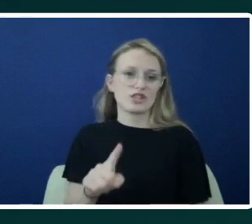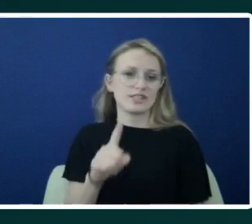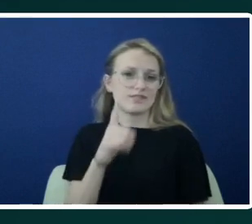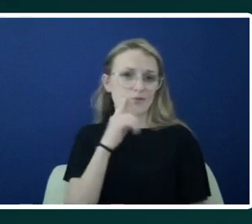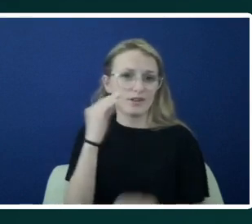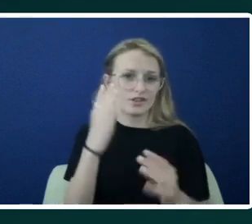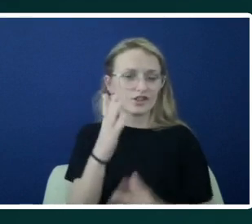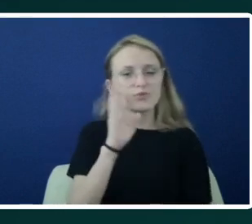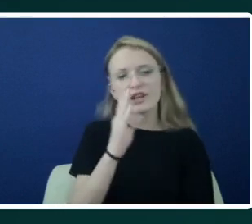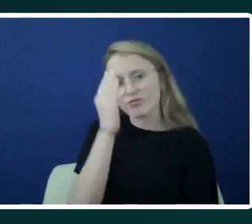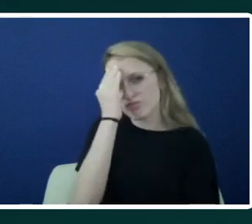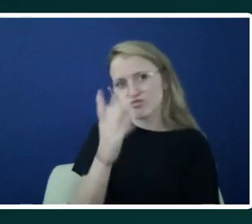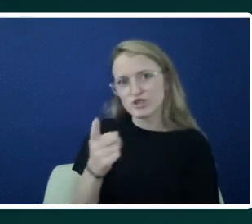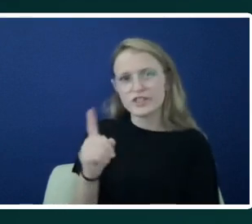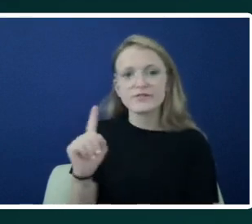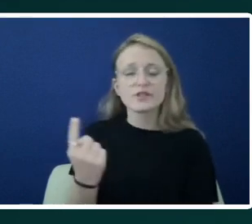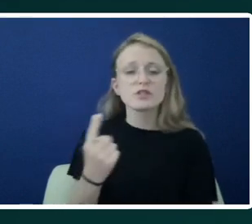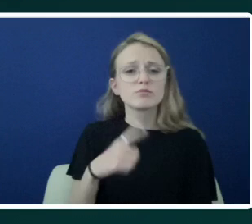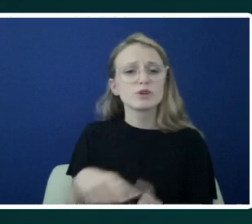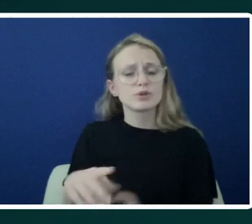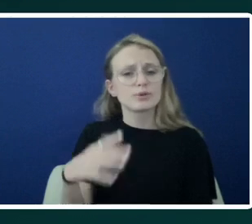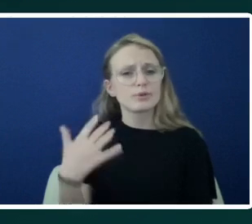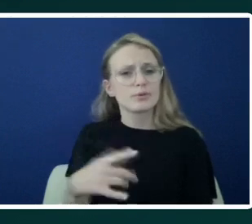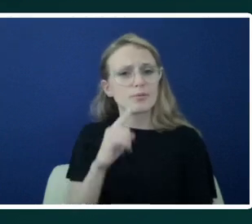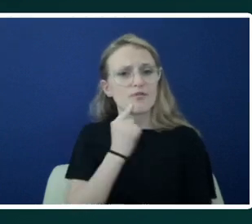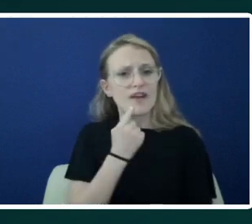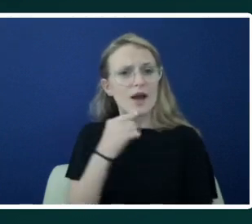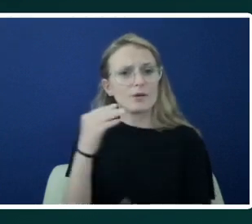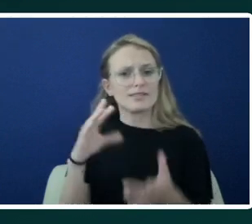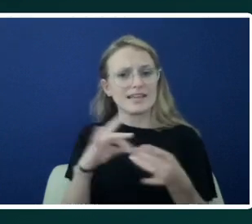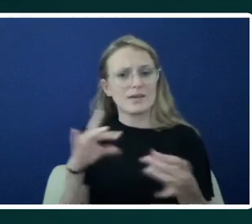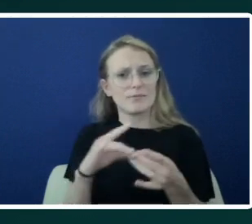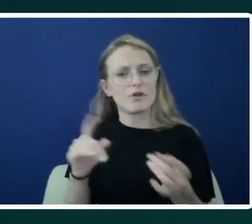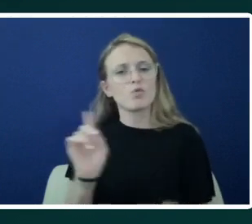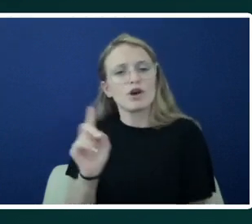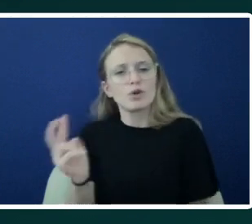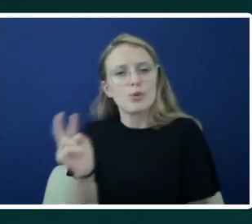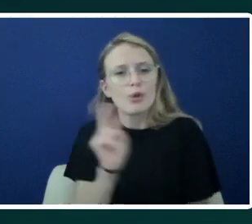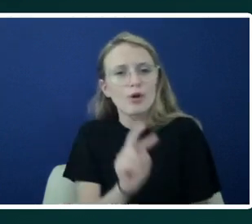that you made about where you look dictates the stories that you're able to find and tell.